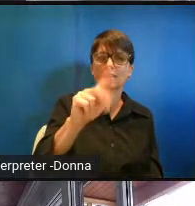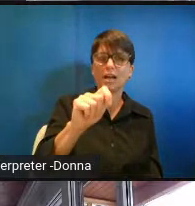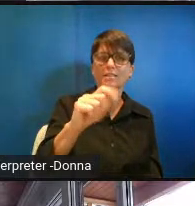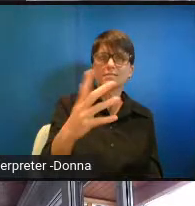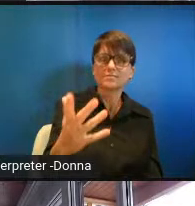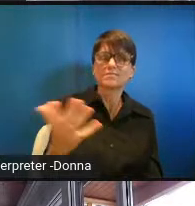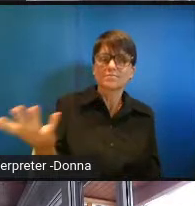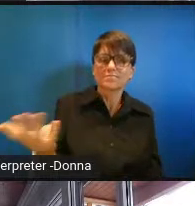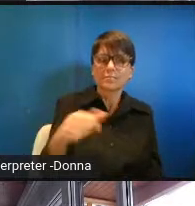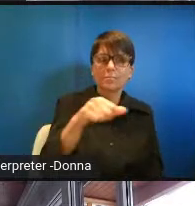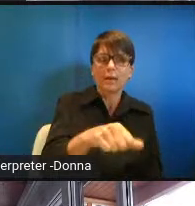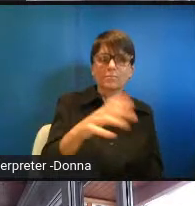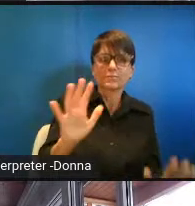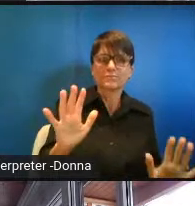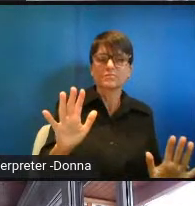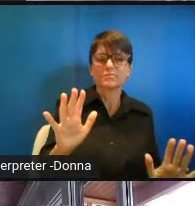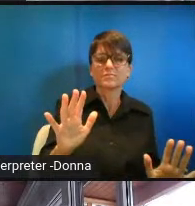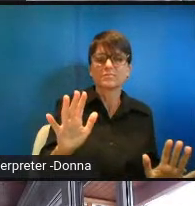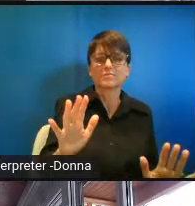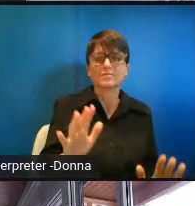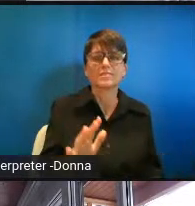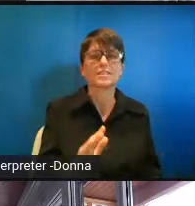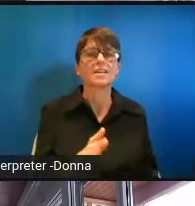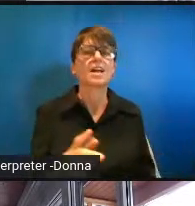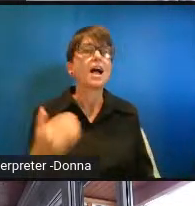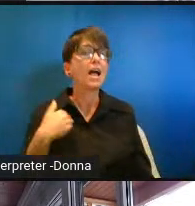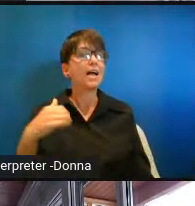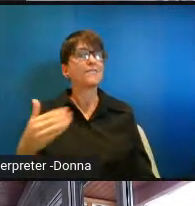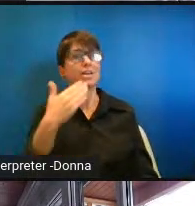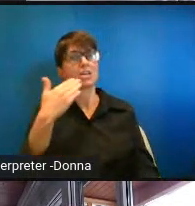Just to a quick shortcut.